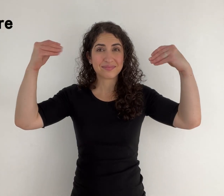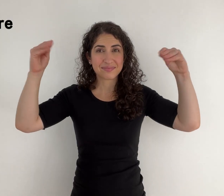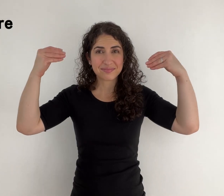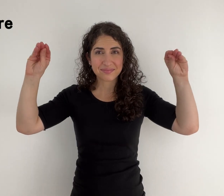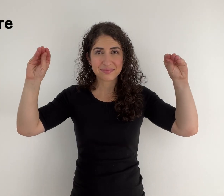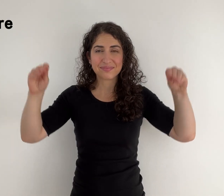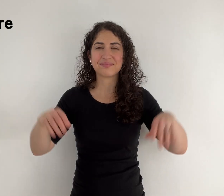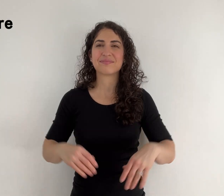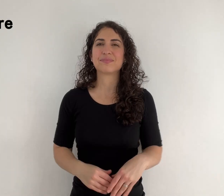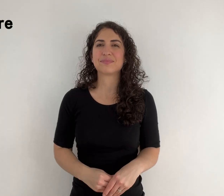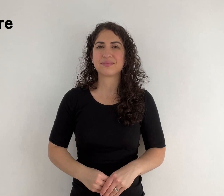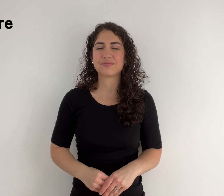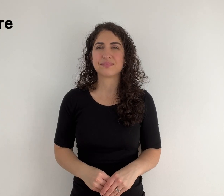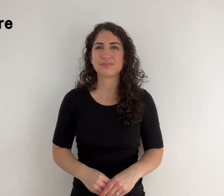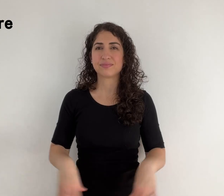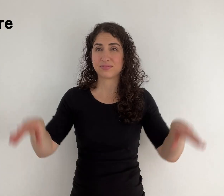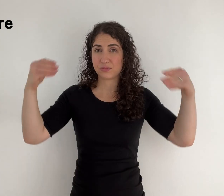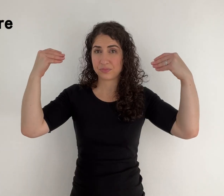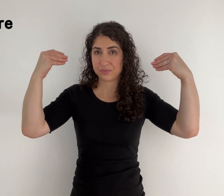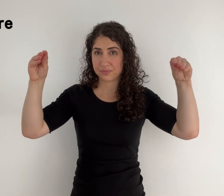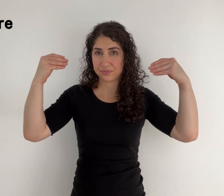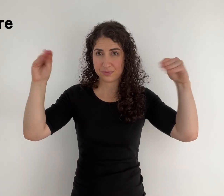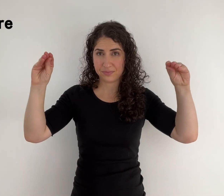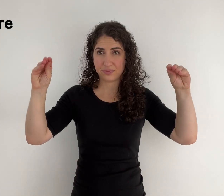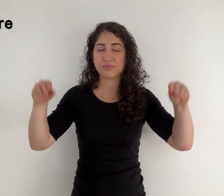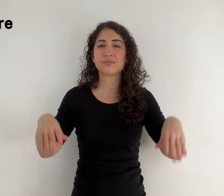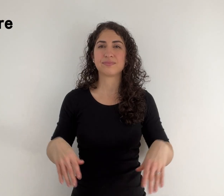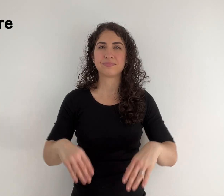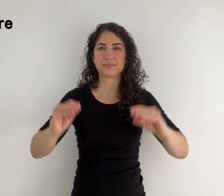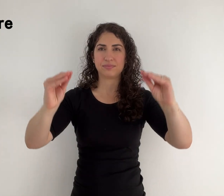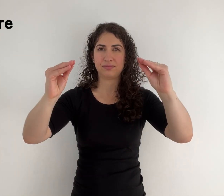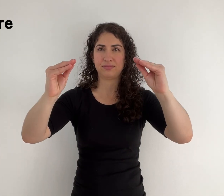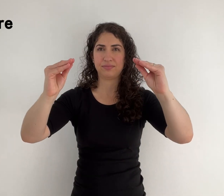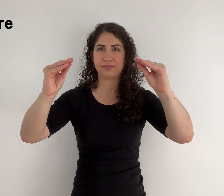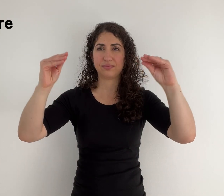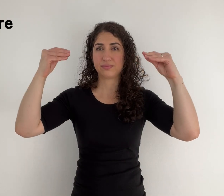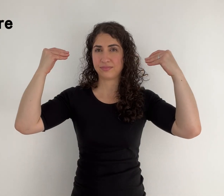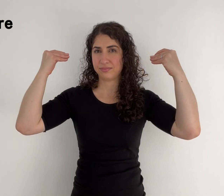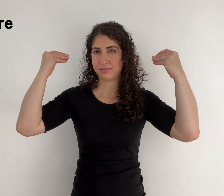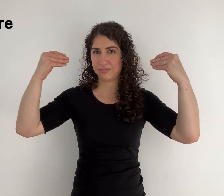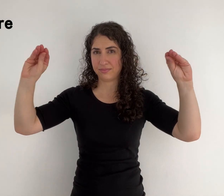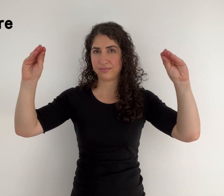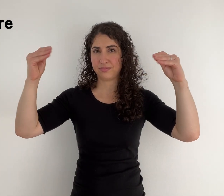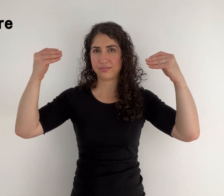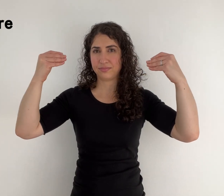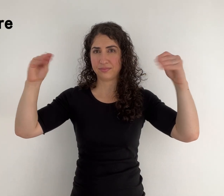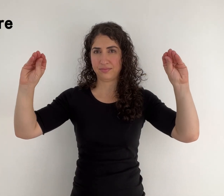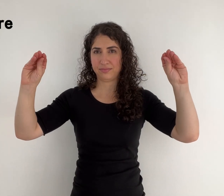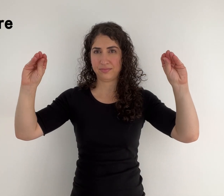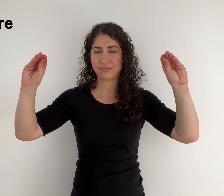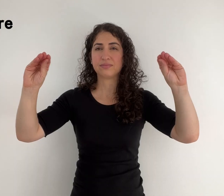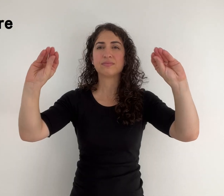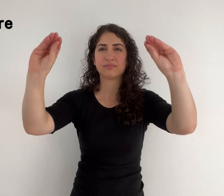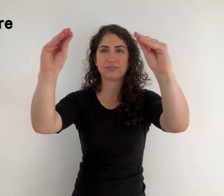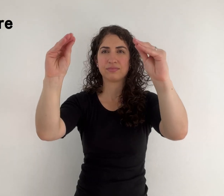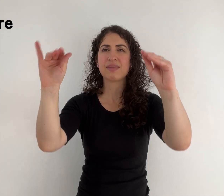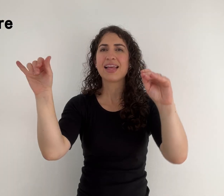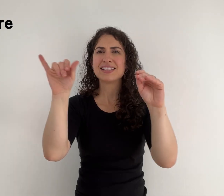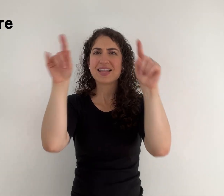STORE The "flat O" gets waved out twice.